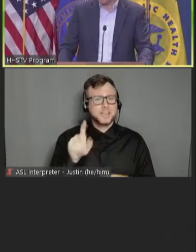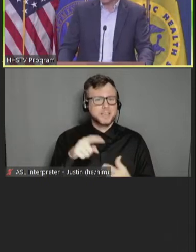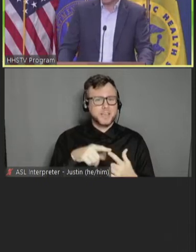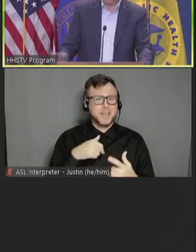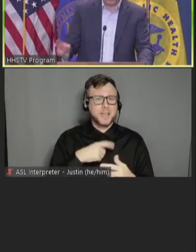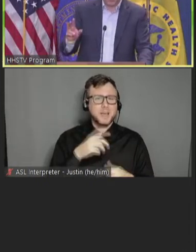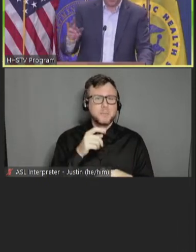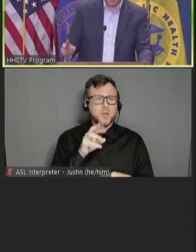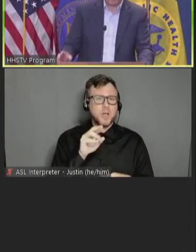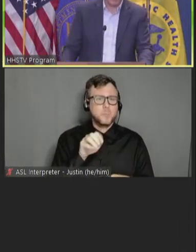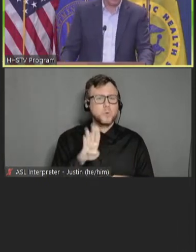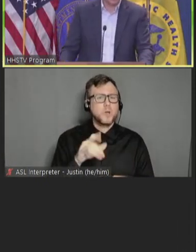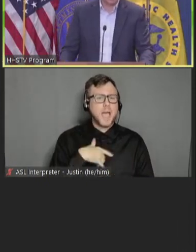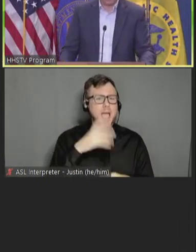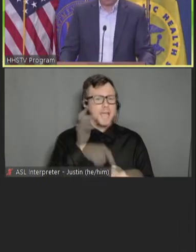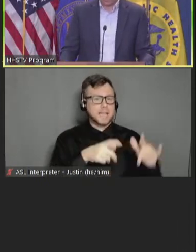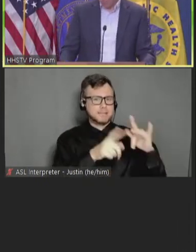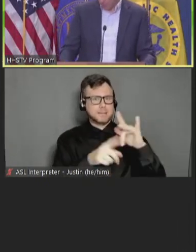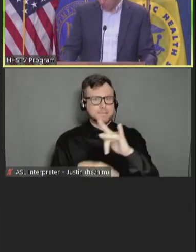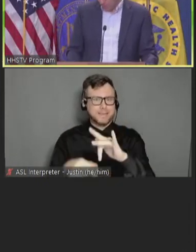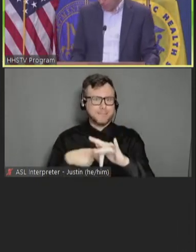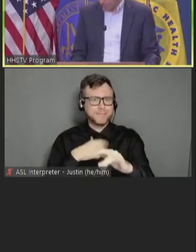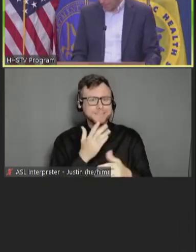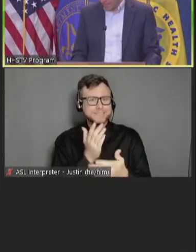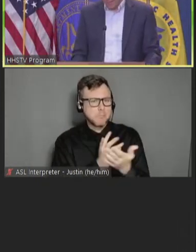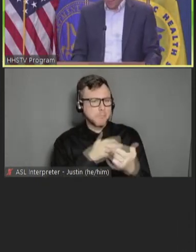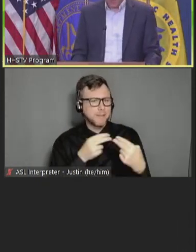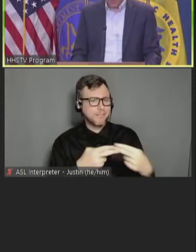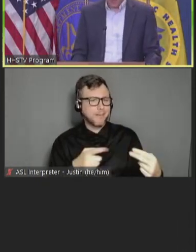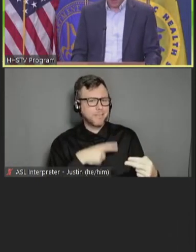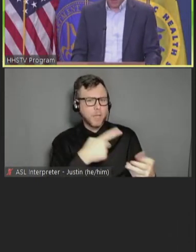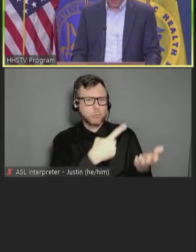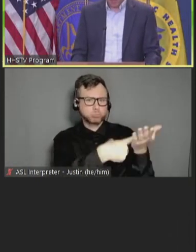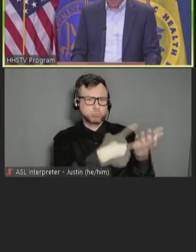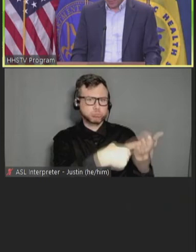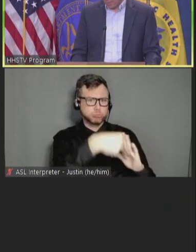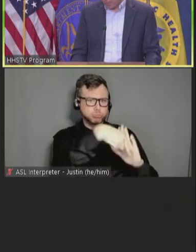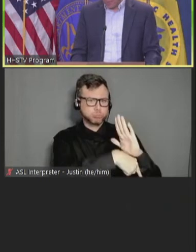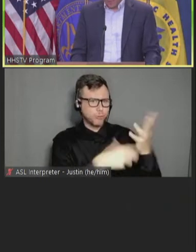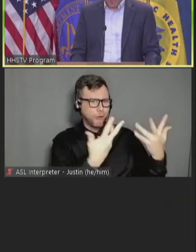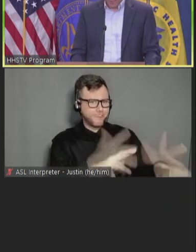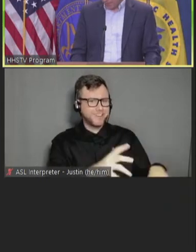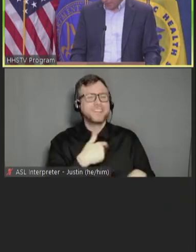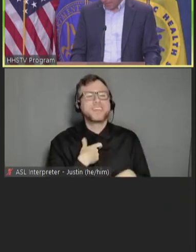to skip one or two of my slides because they covered it so well. So I'm going to skip that